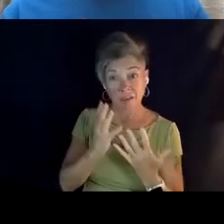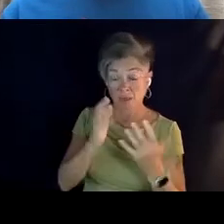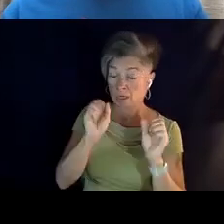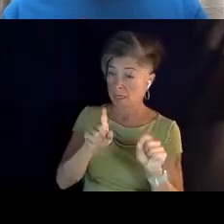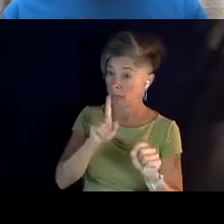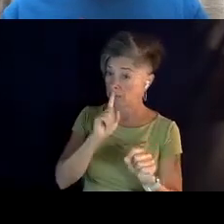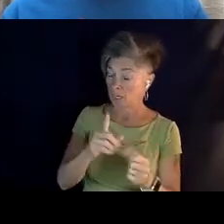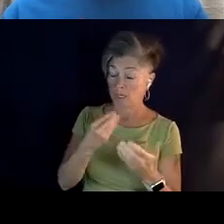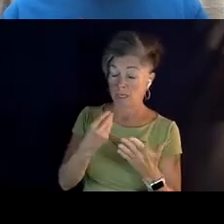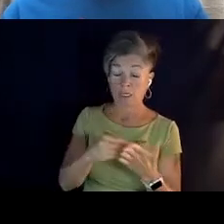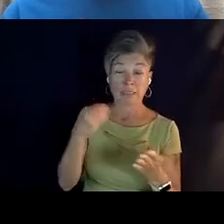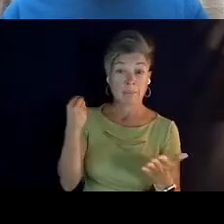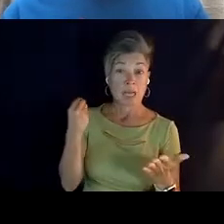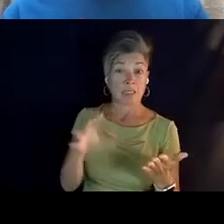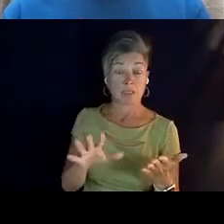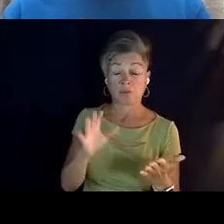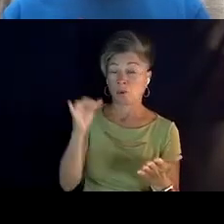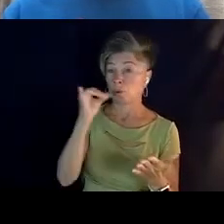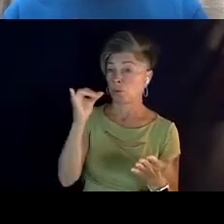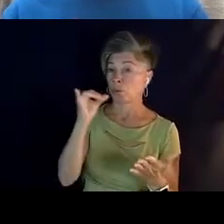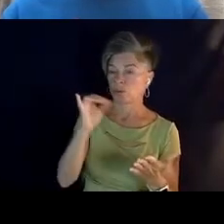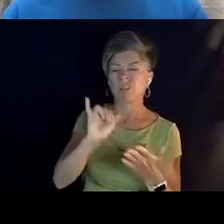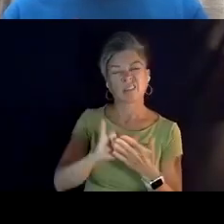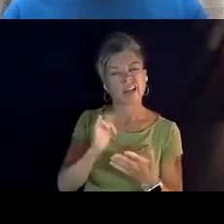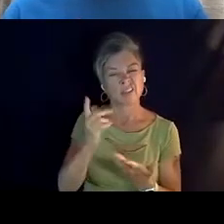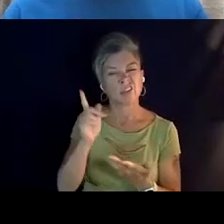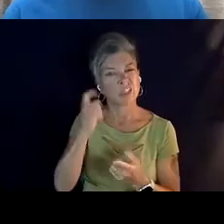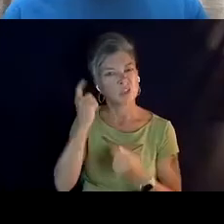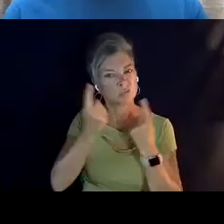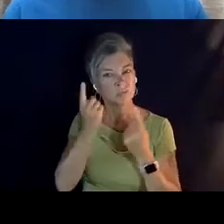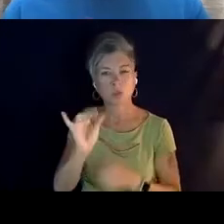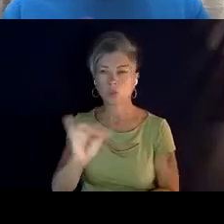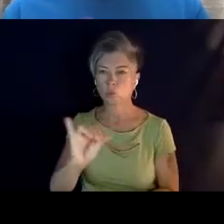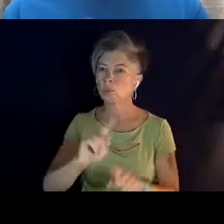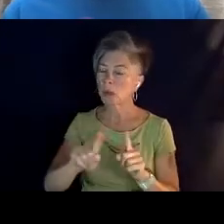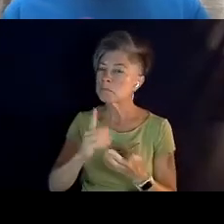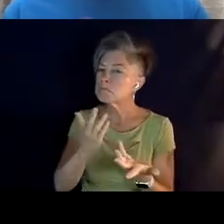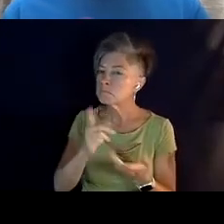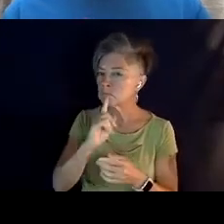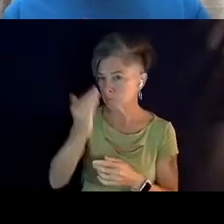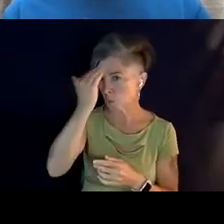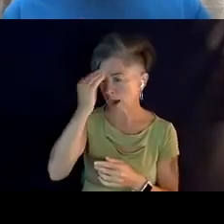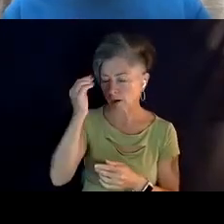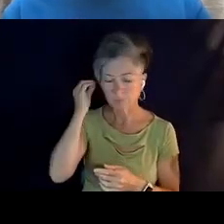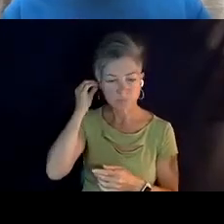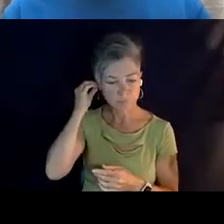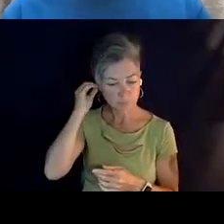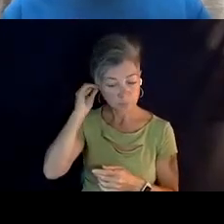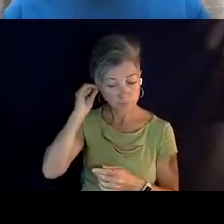so that's a consideration as well. But just to be aware of that. And then HRT feminizing hormone therapy